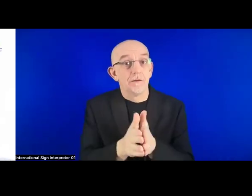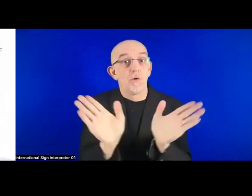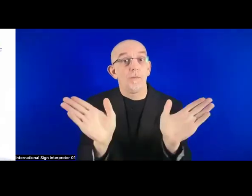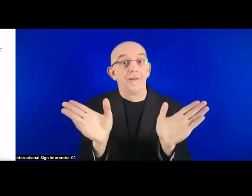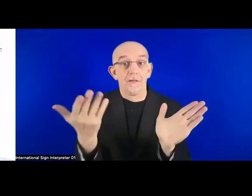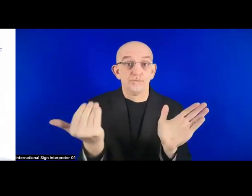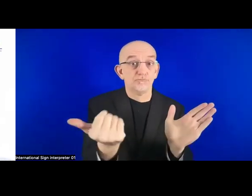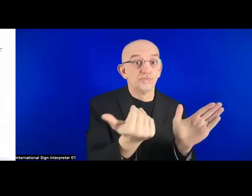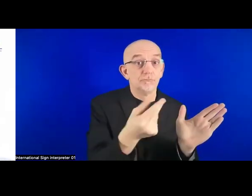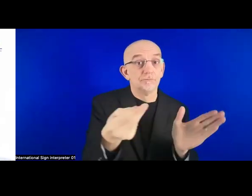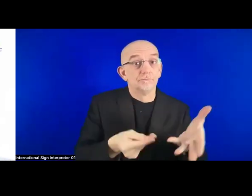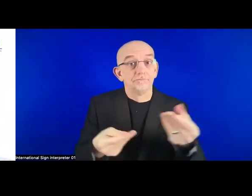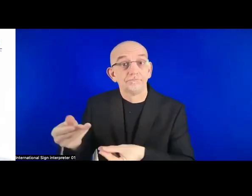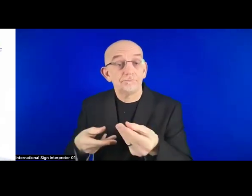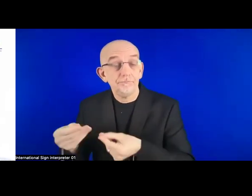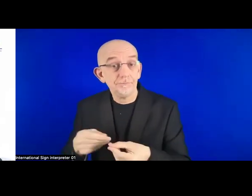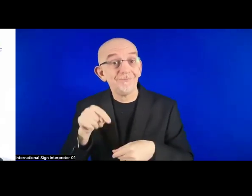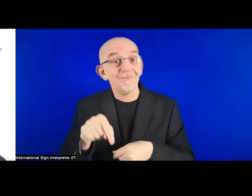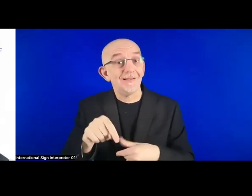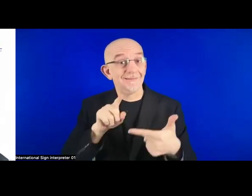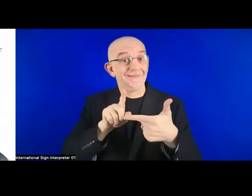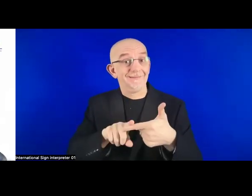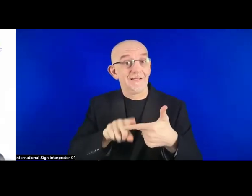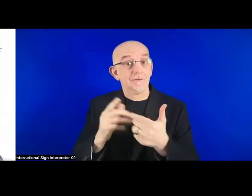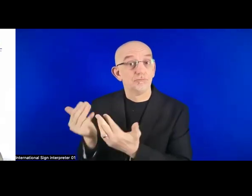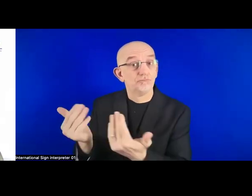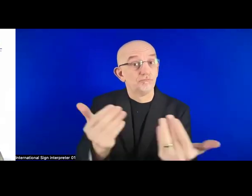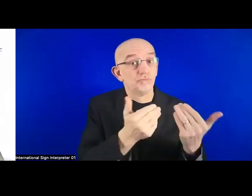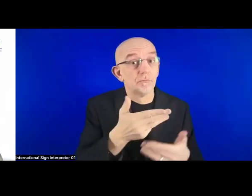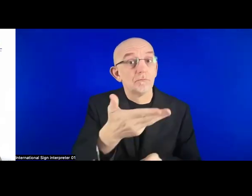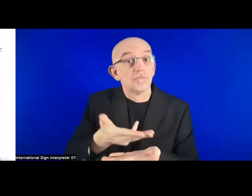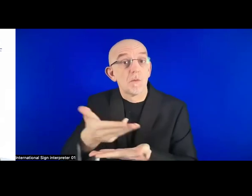four post doctoral fellows, who can be employed in Ireland, Portugal or Switzerland.